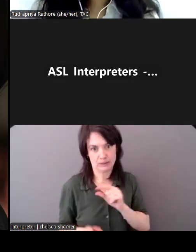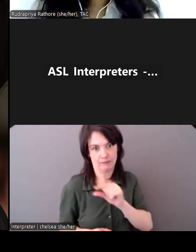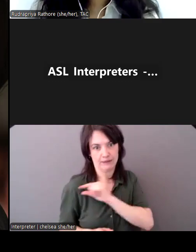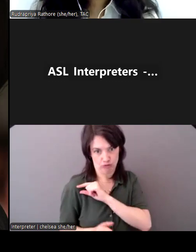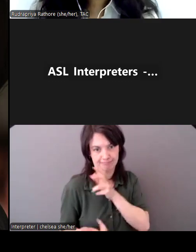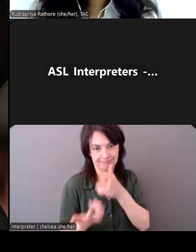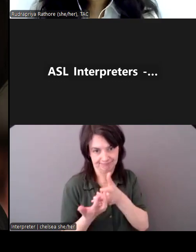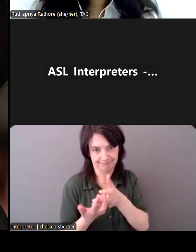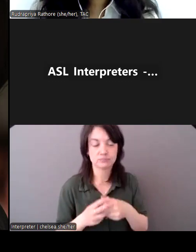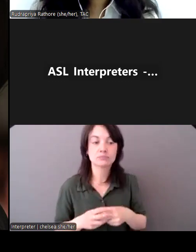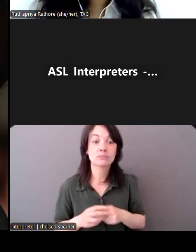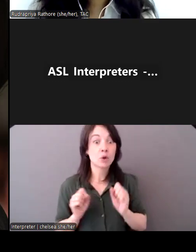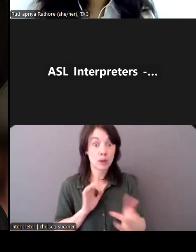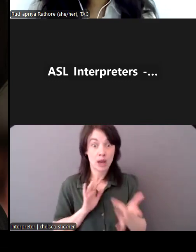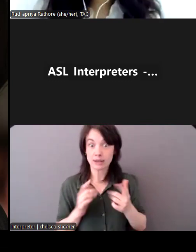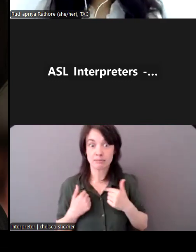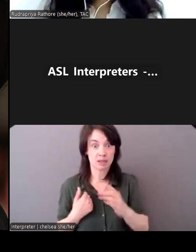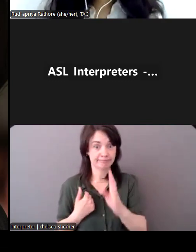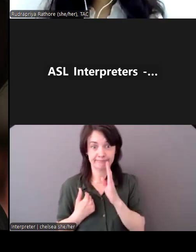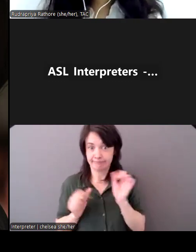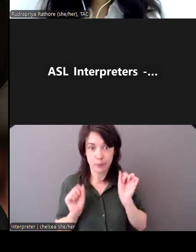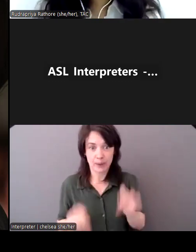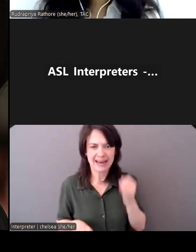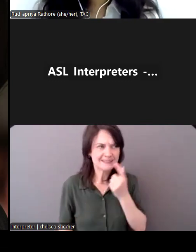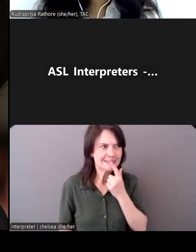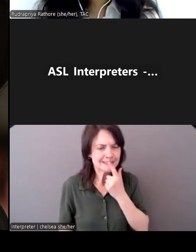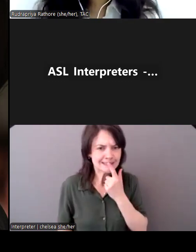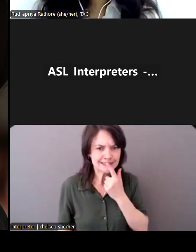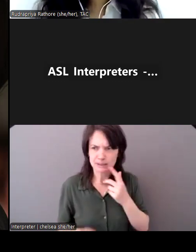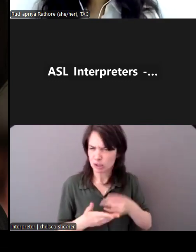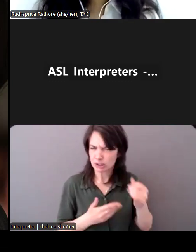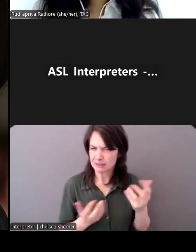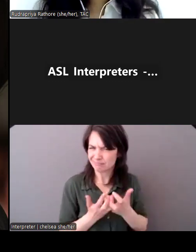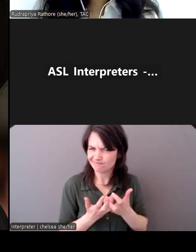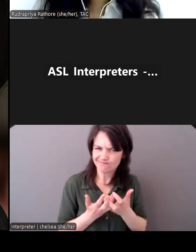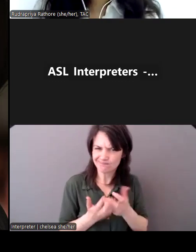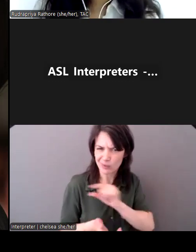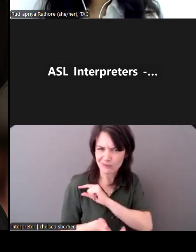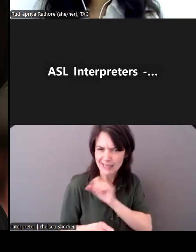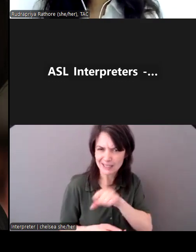welcome to contact me if you're not sure if your project is eligible my contact info is